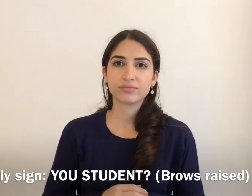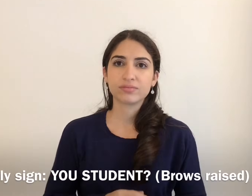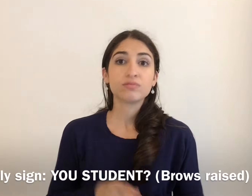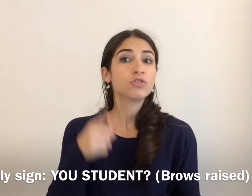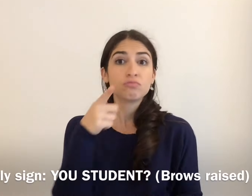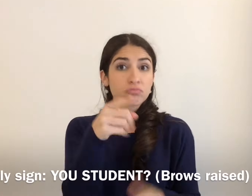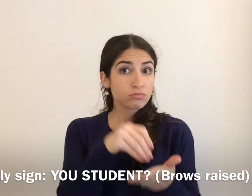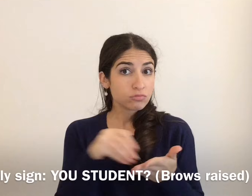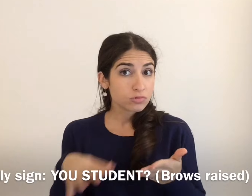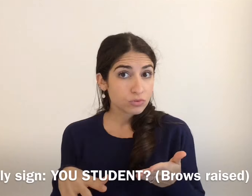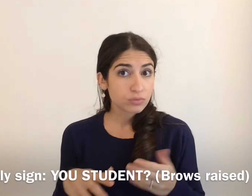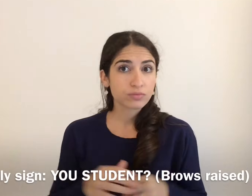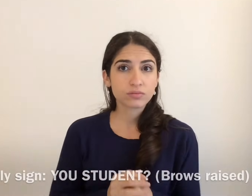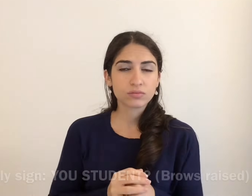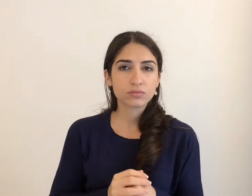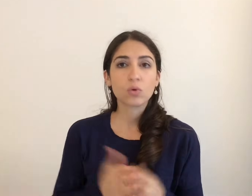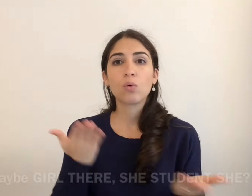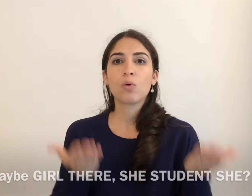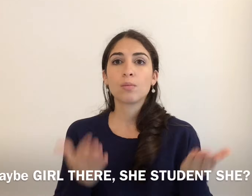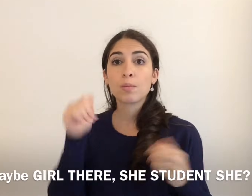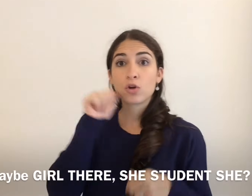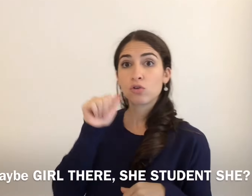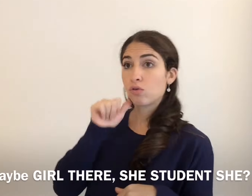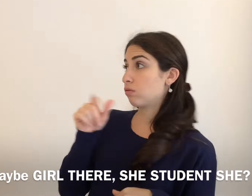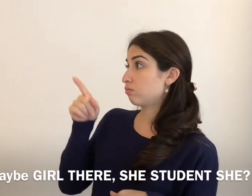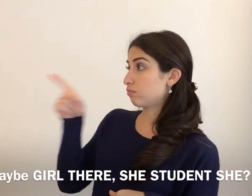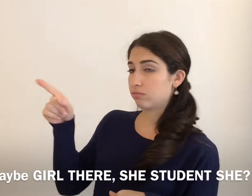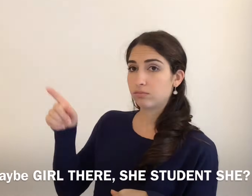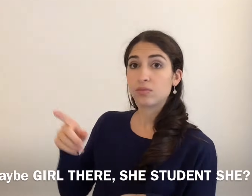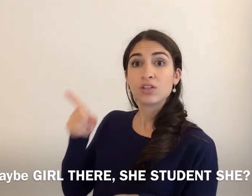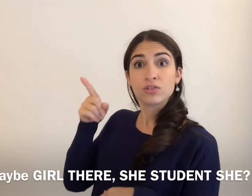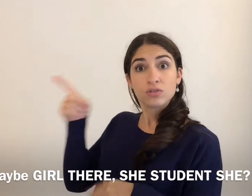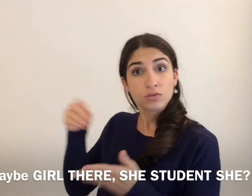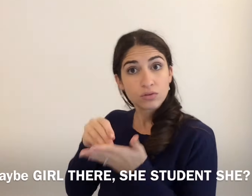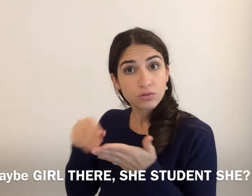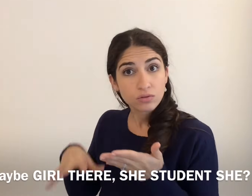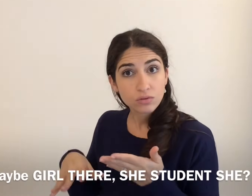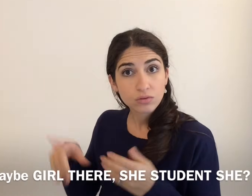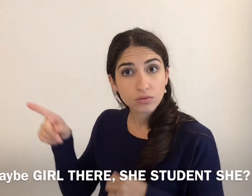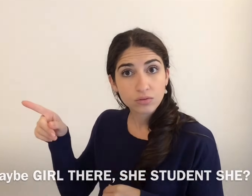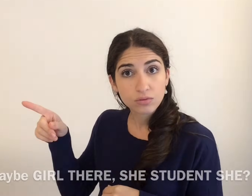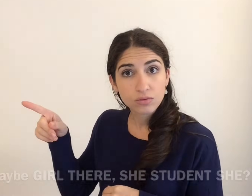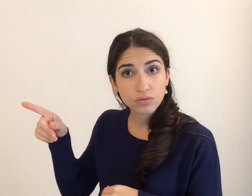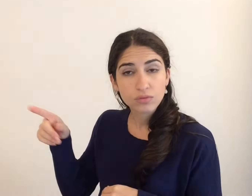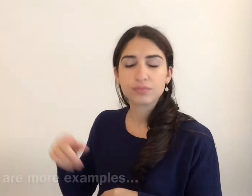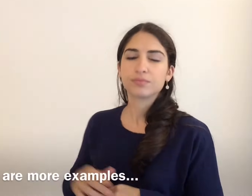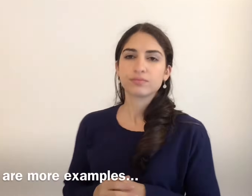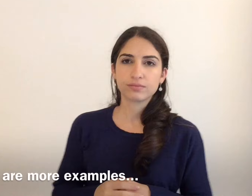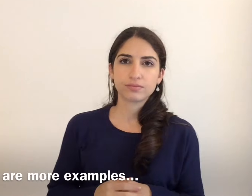use those in ASL. Simply YOU STUDENT?, or maybe "The girl there, she's a student?"